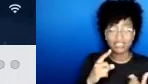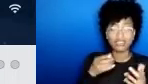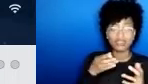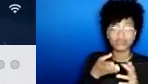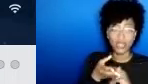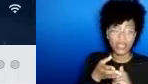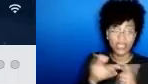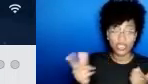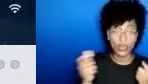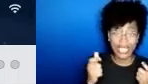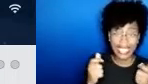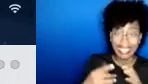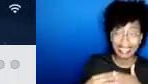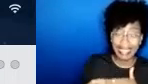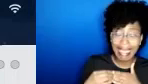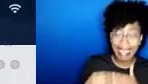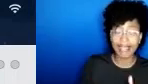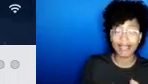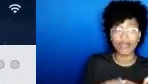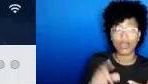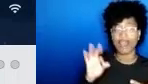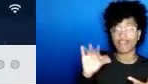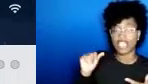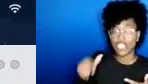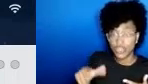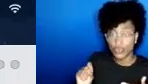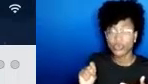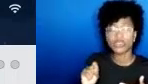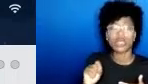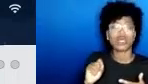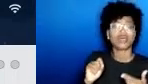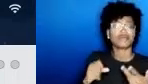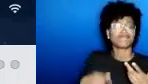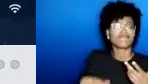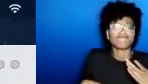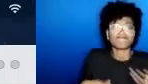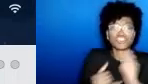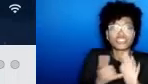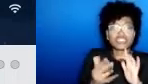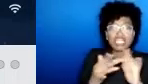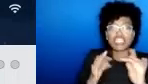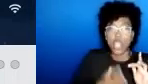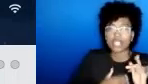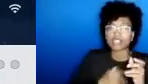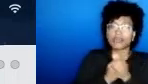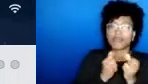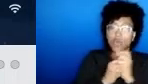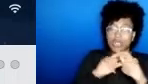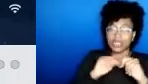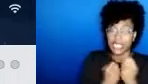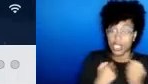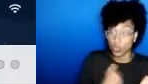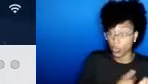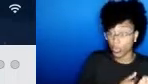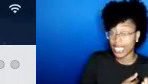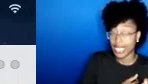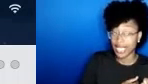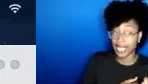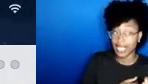07:19:01 contact our support team here. 07:19:16 We are on from eight in the morning